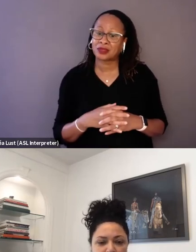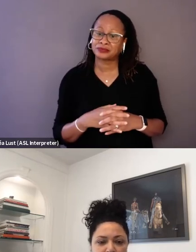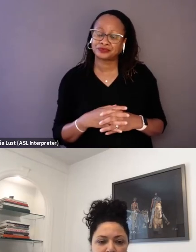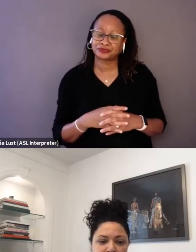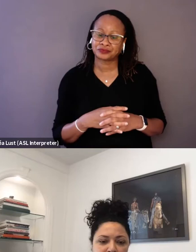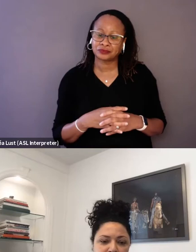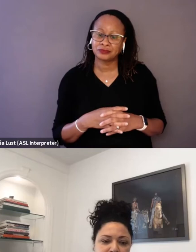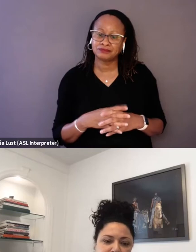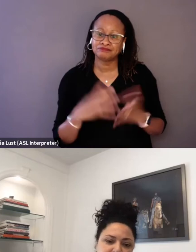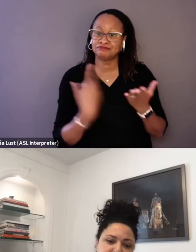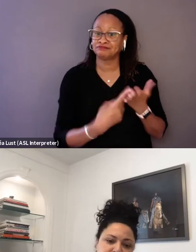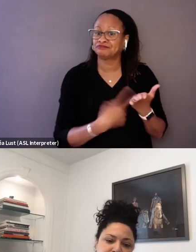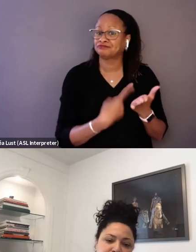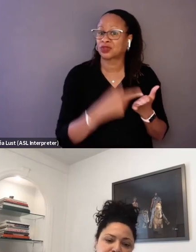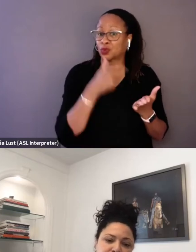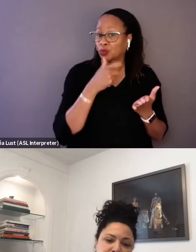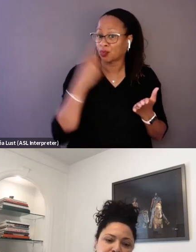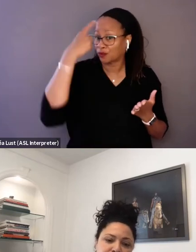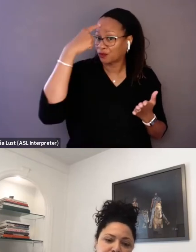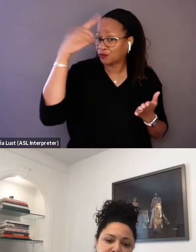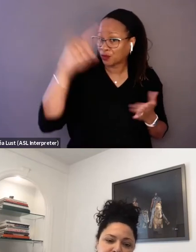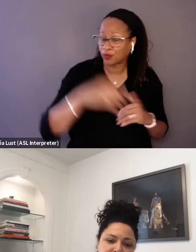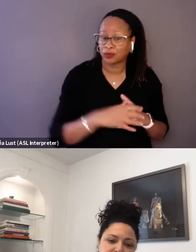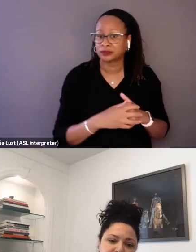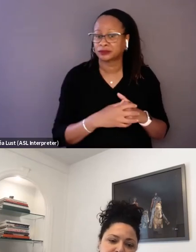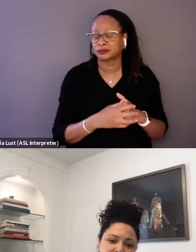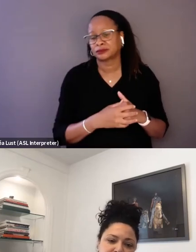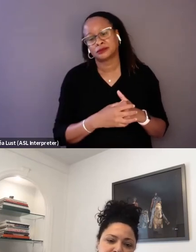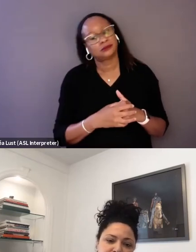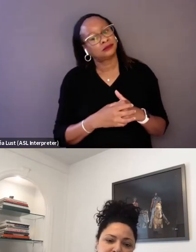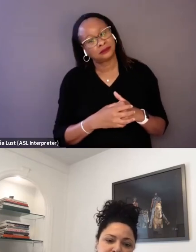of who is this for, you know,